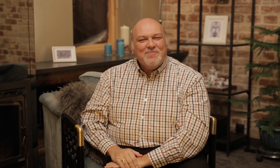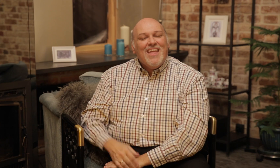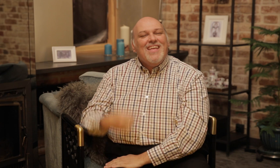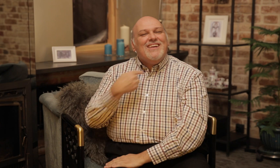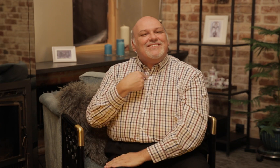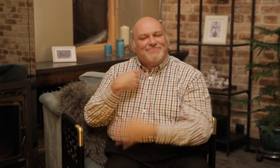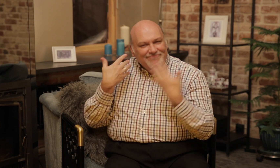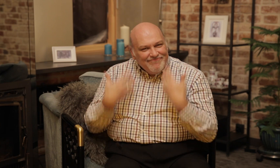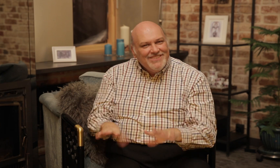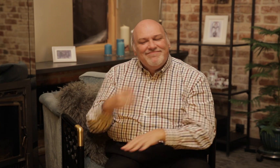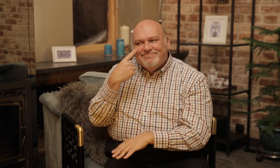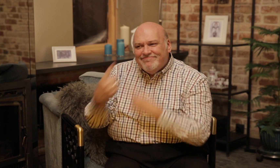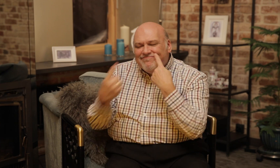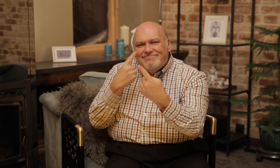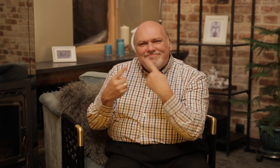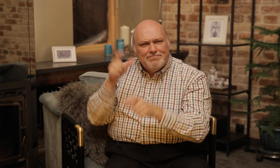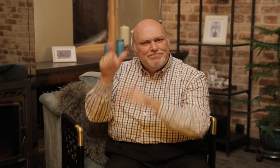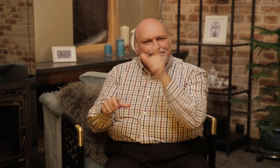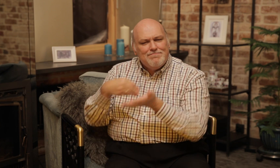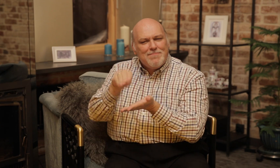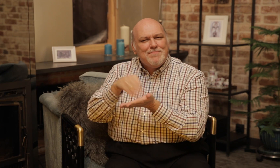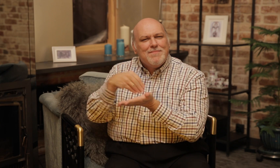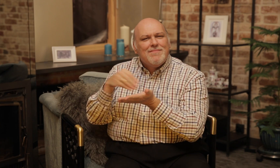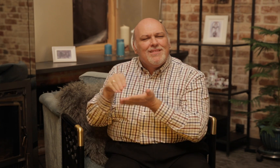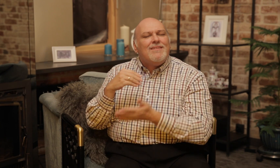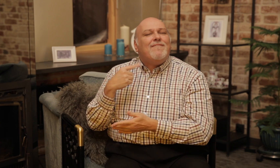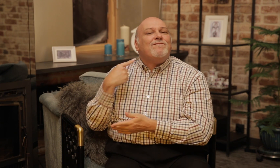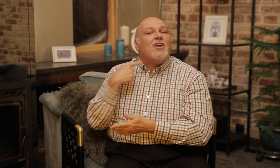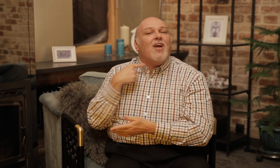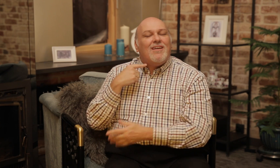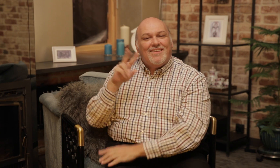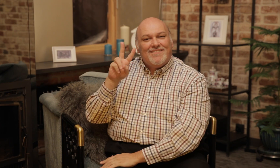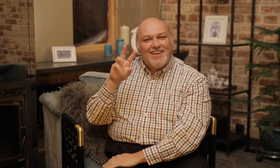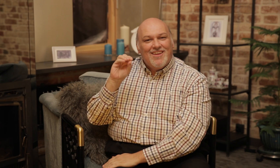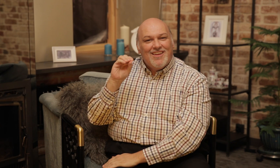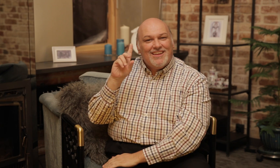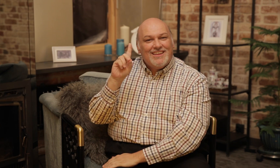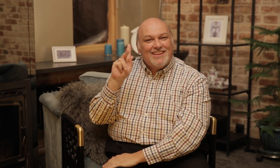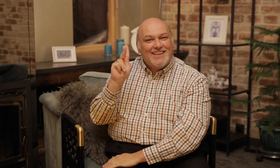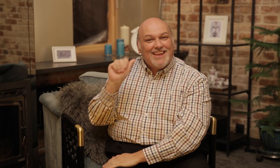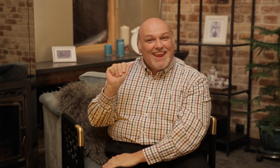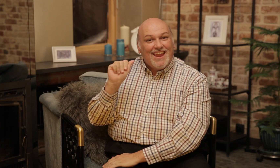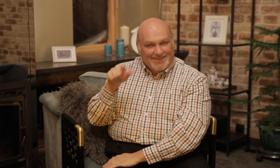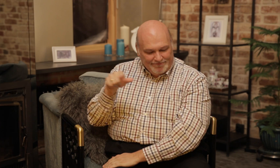I’ve seen a lot of people buy Vodka